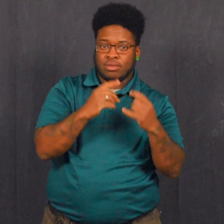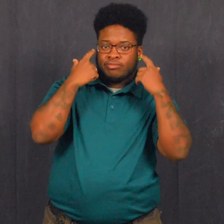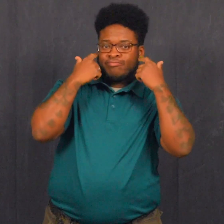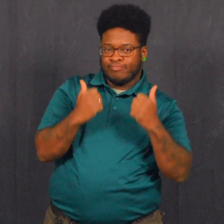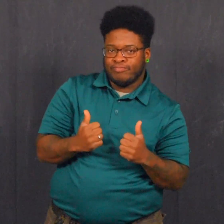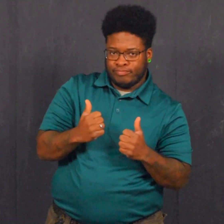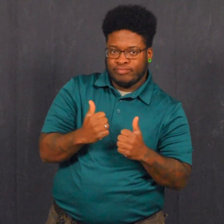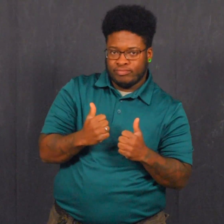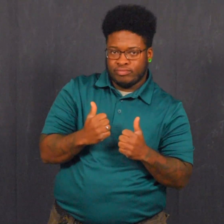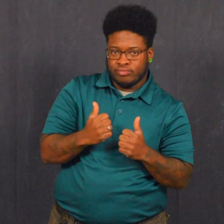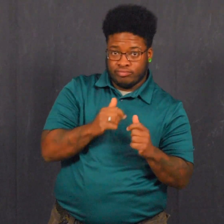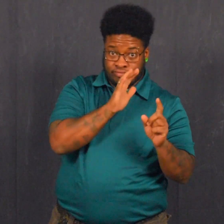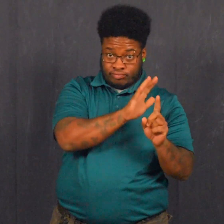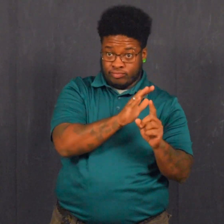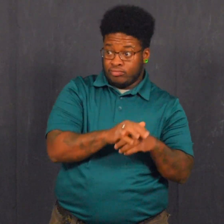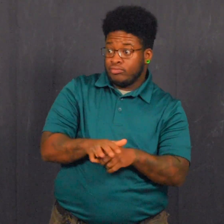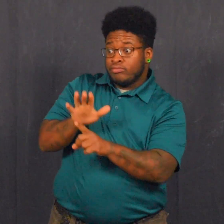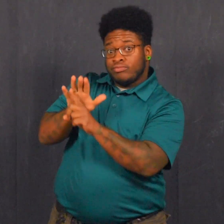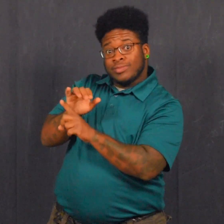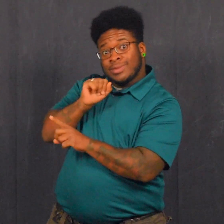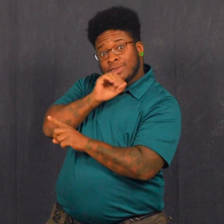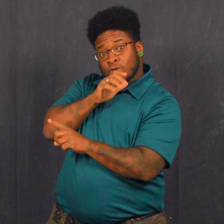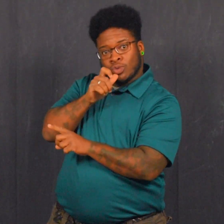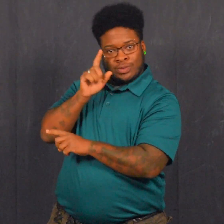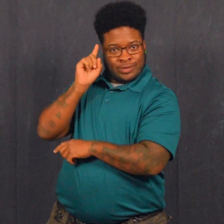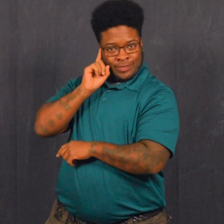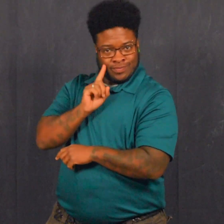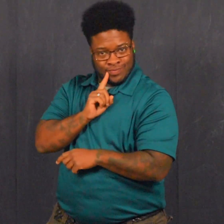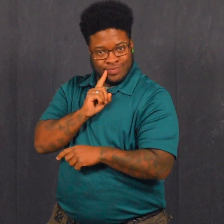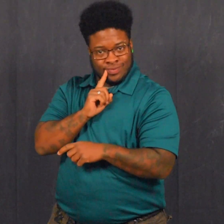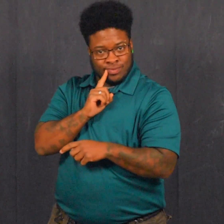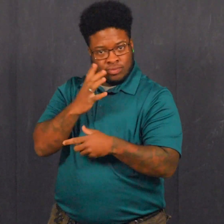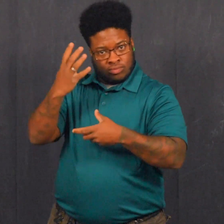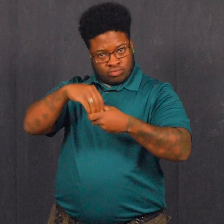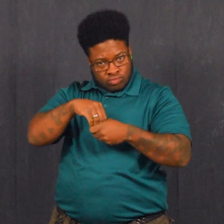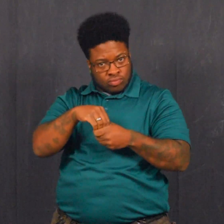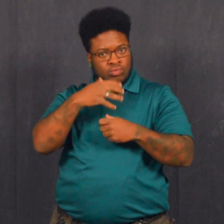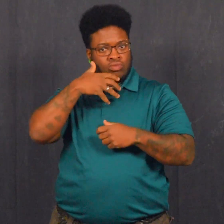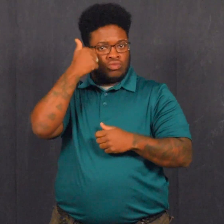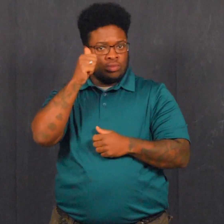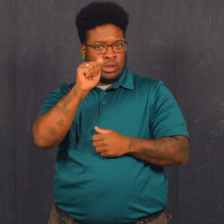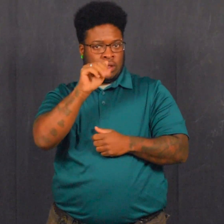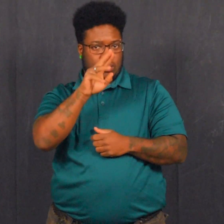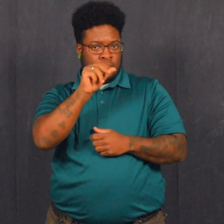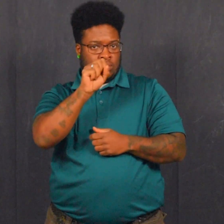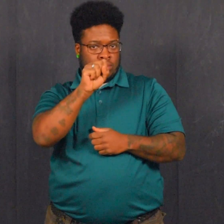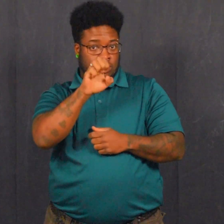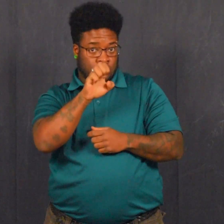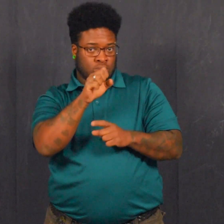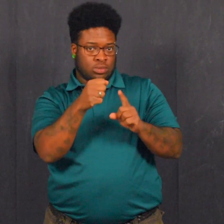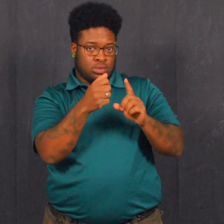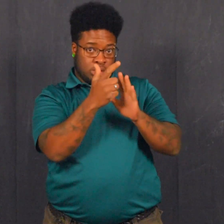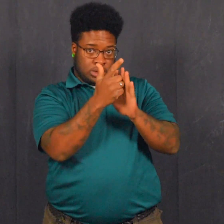and seniors who are Deaf included in elder abuse legislation.